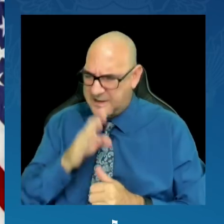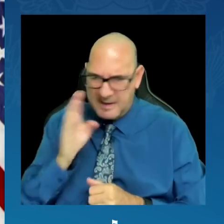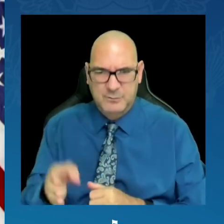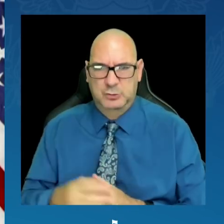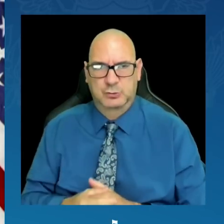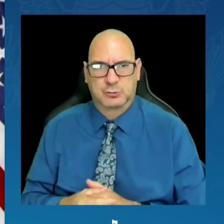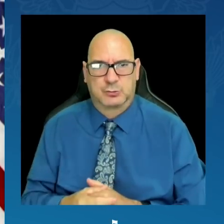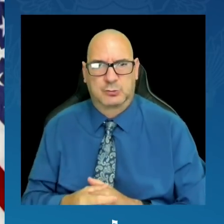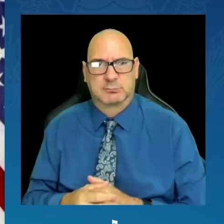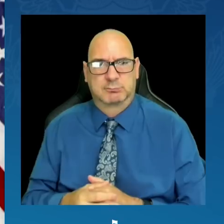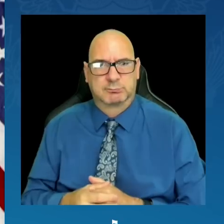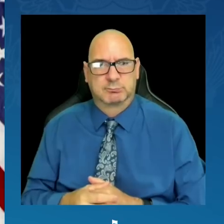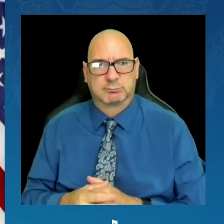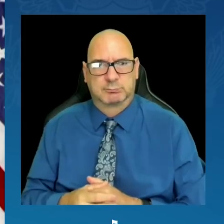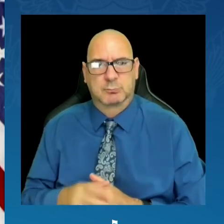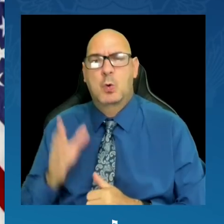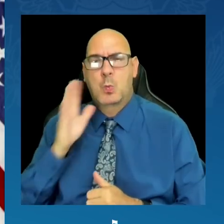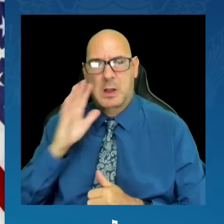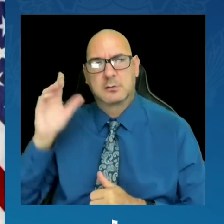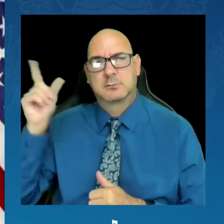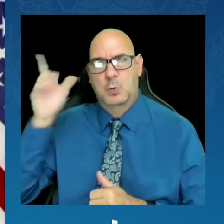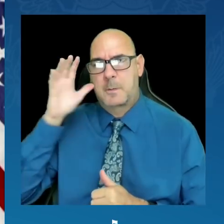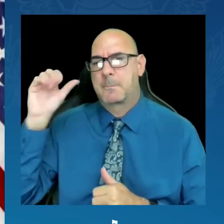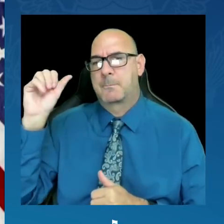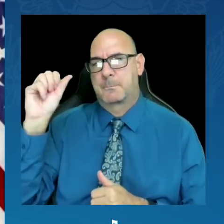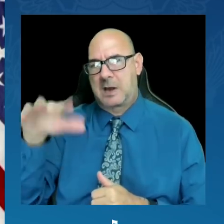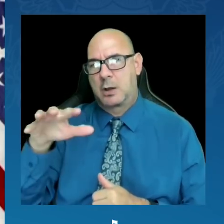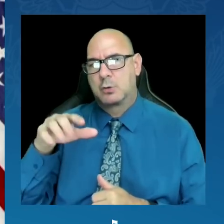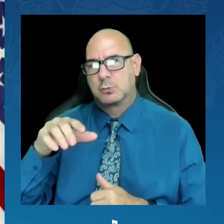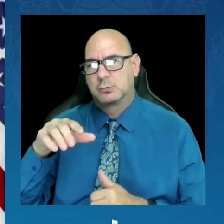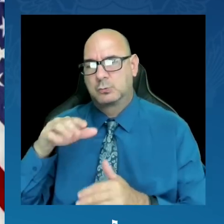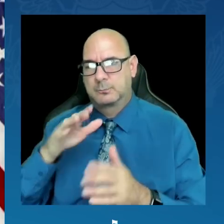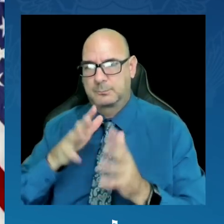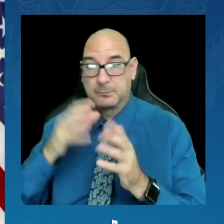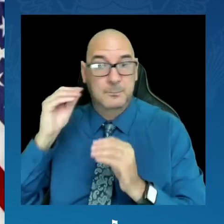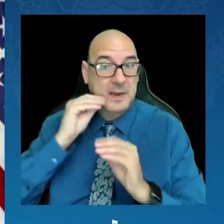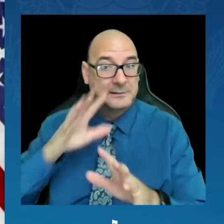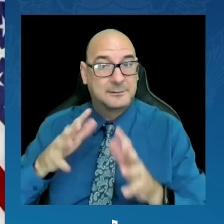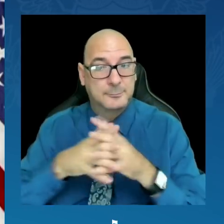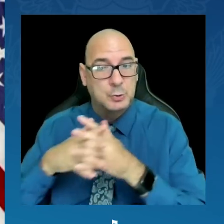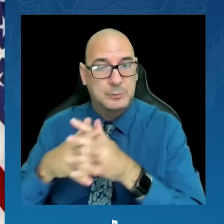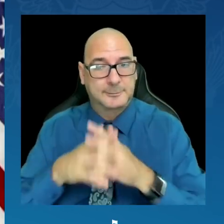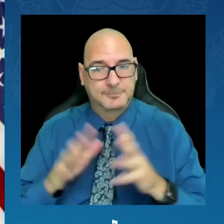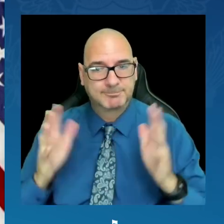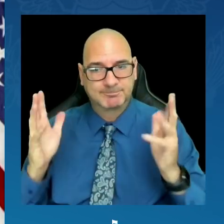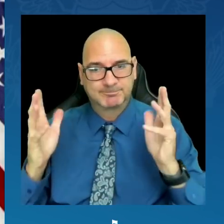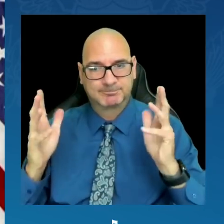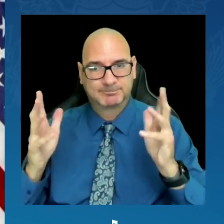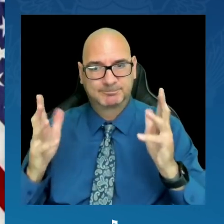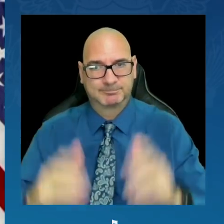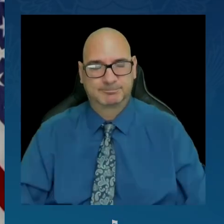And God bless America.